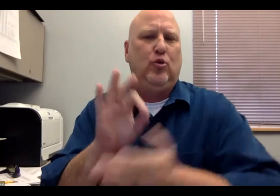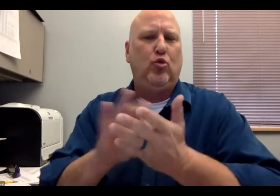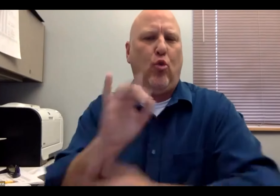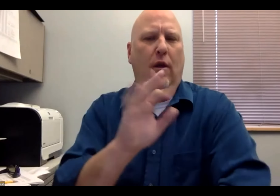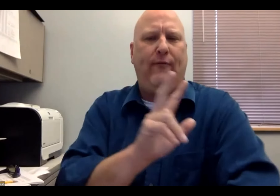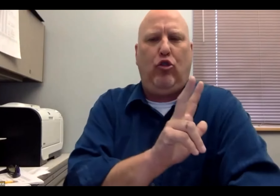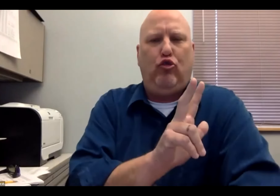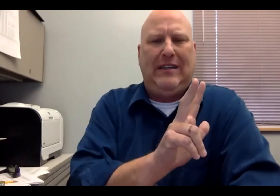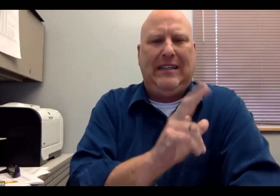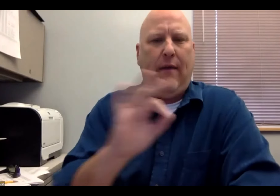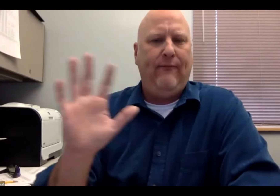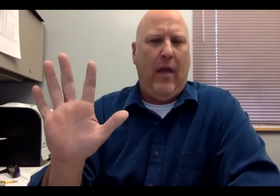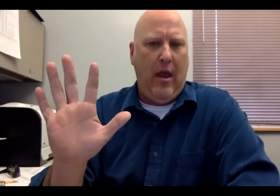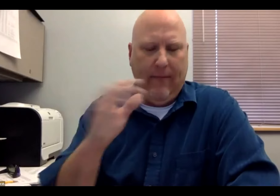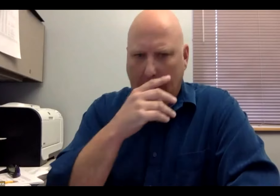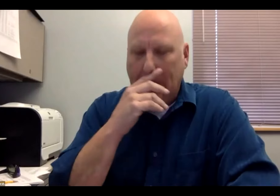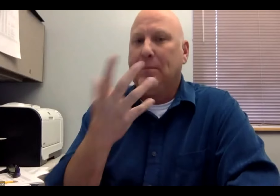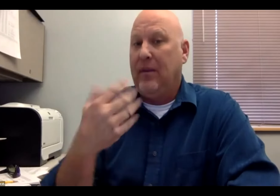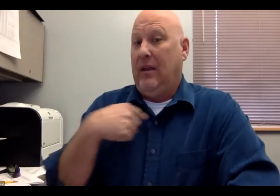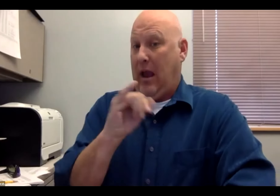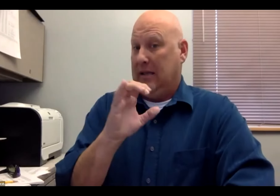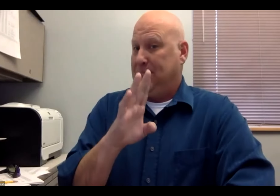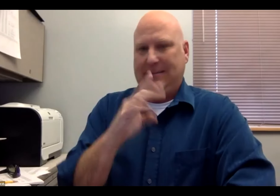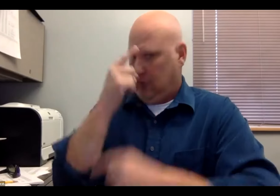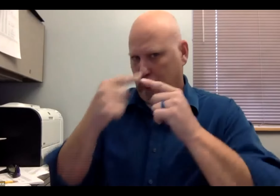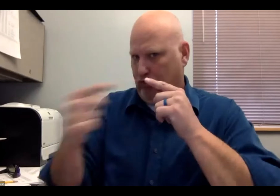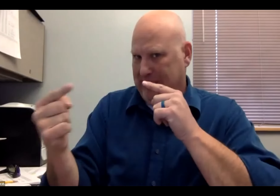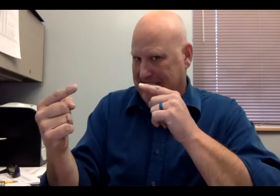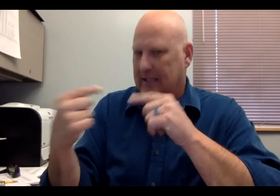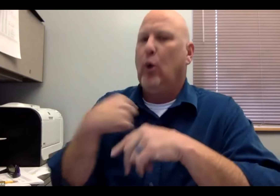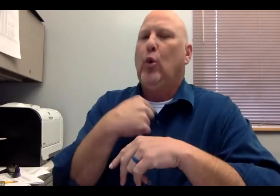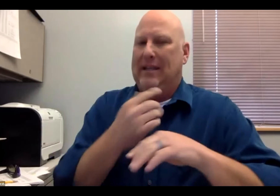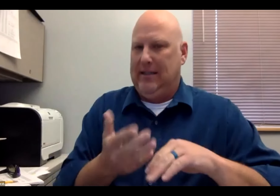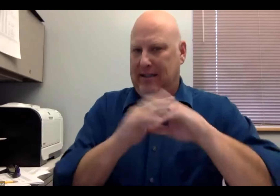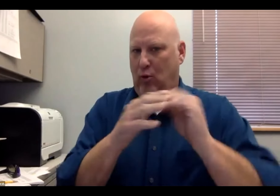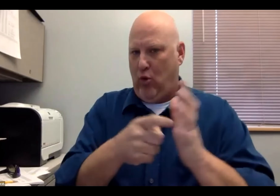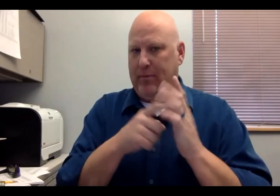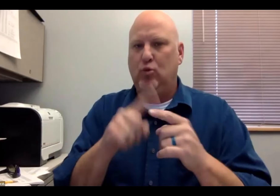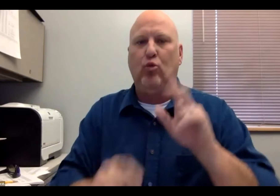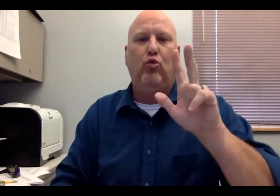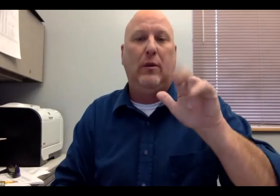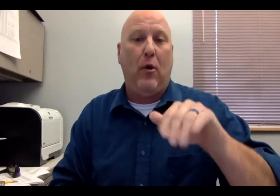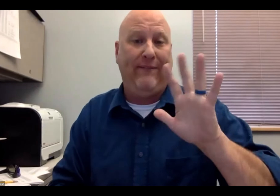recommended they have a score of at least three, four, five. And we disagreed as a board